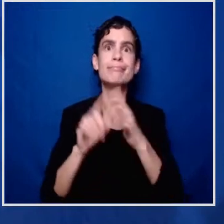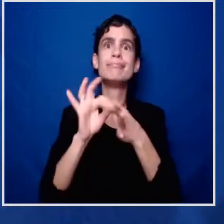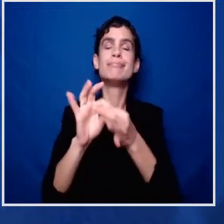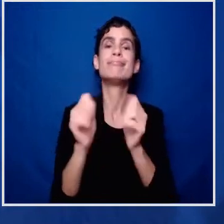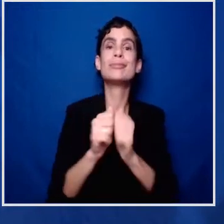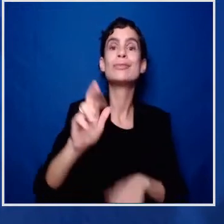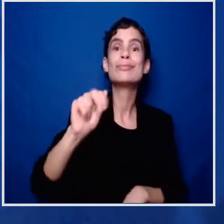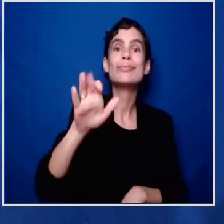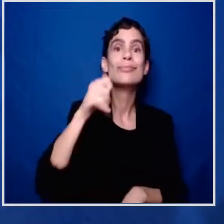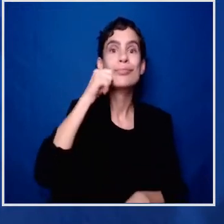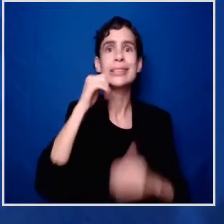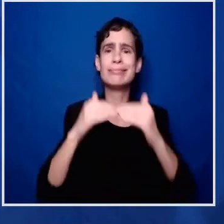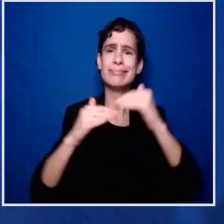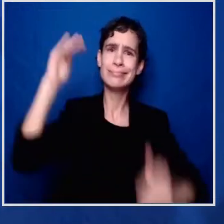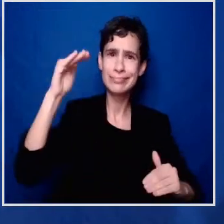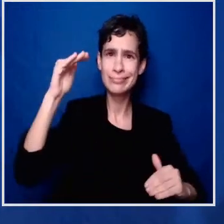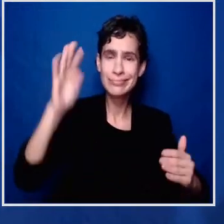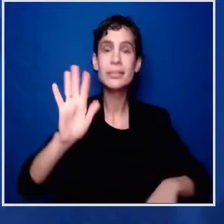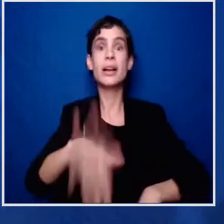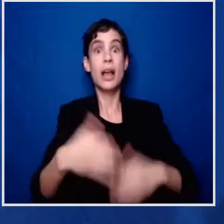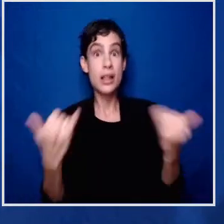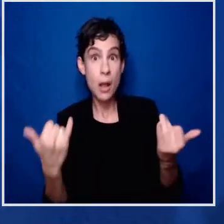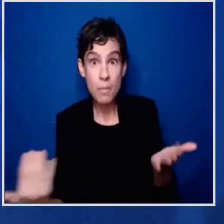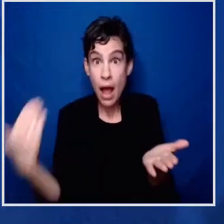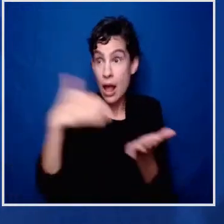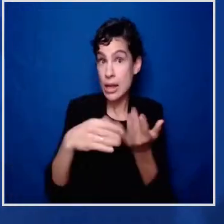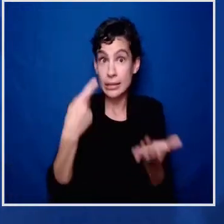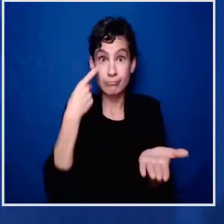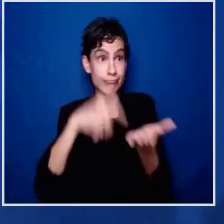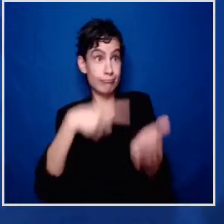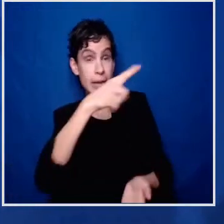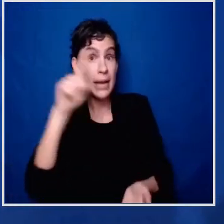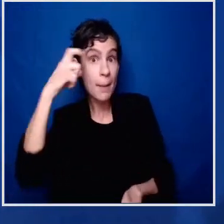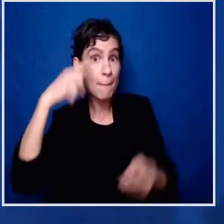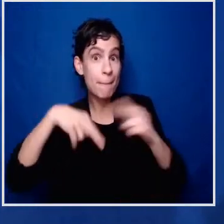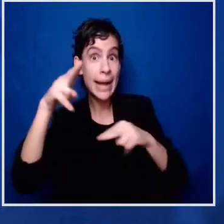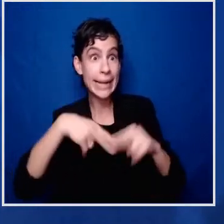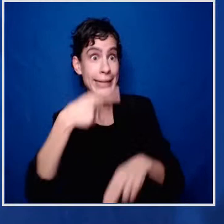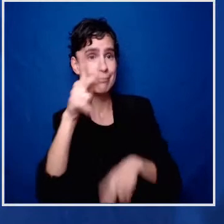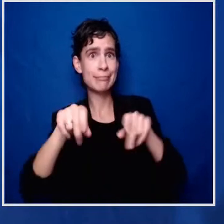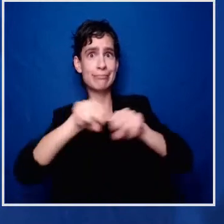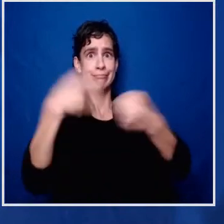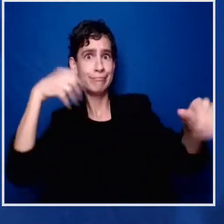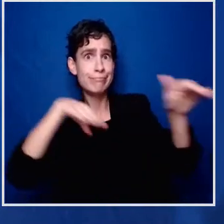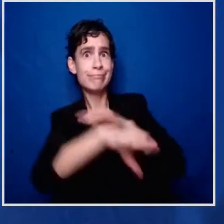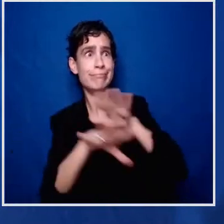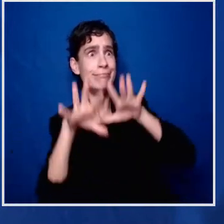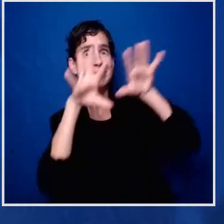ABOUT SOCIAL JUSTICE, AN INSURRECTION IN OUR NATION'S CAPITOL, AND THE CHOICE BEFORE US REMAINS THE SAME.